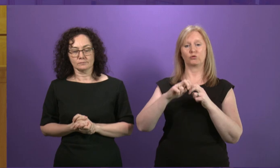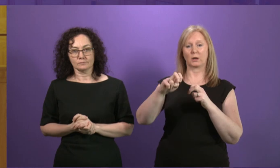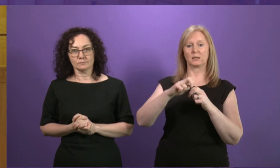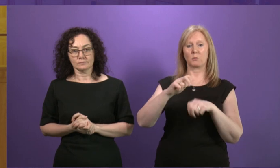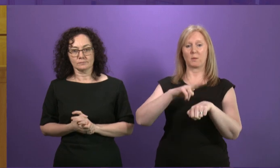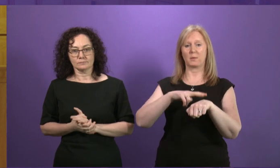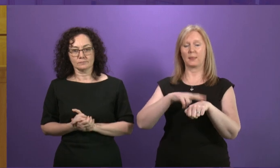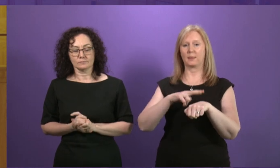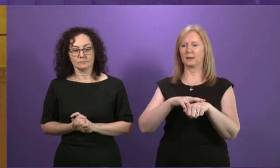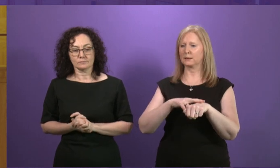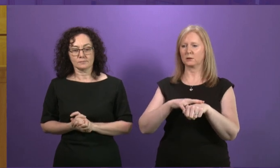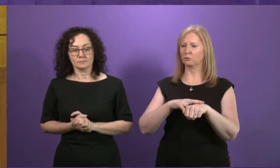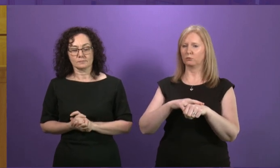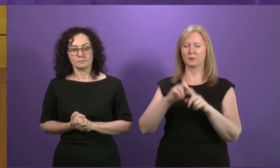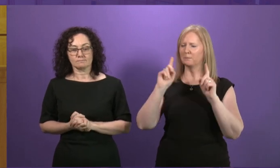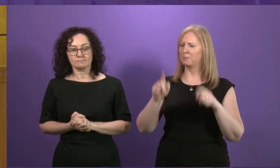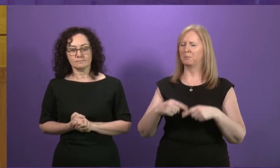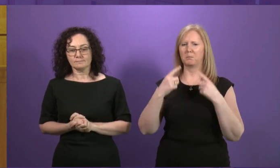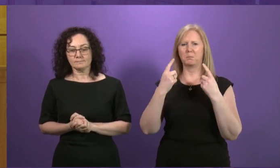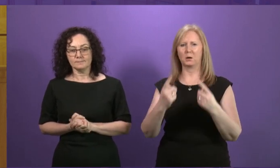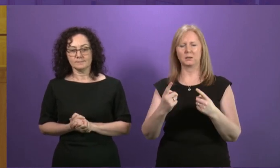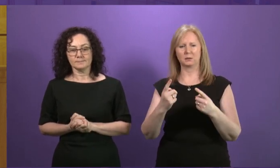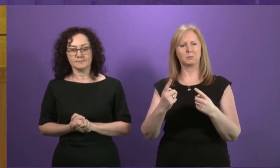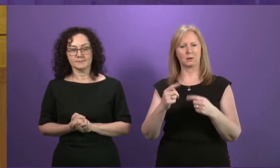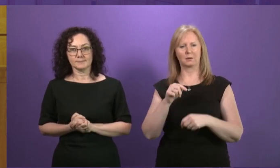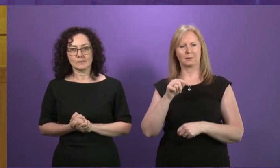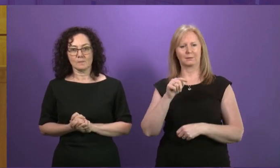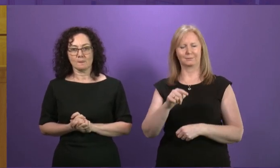integration is simply not possible. The uncertainly that staff and officers have